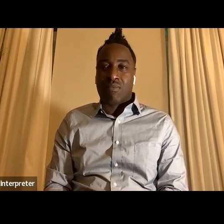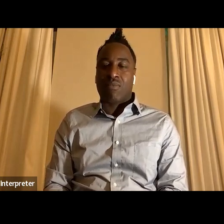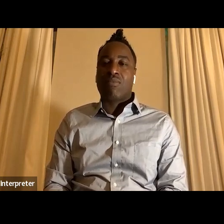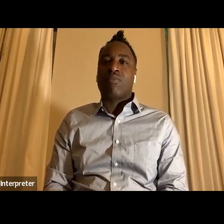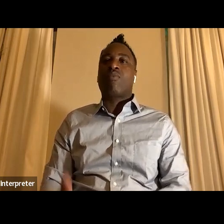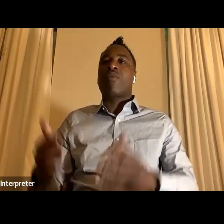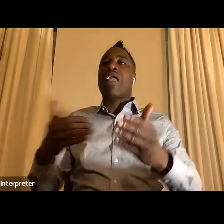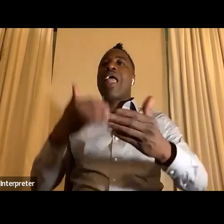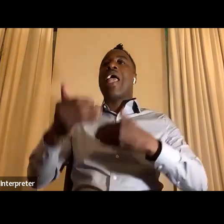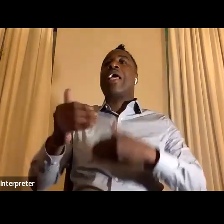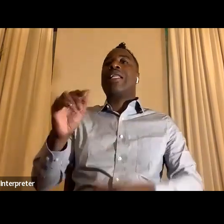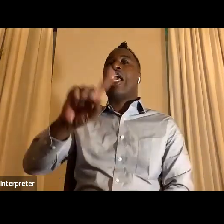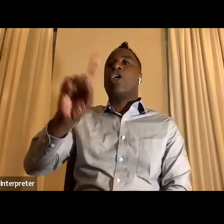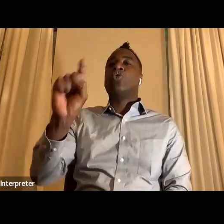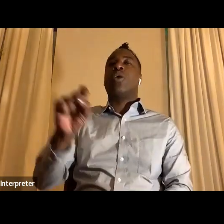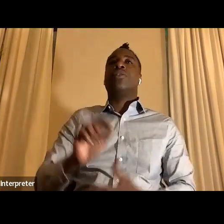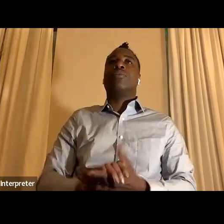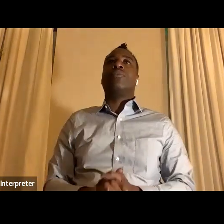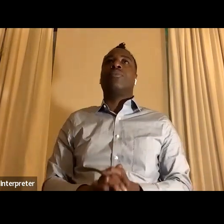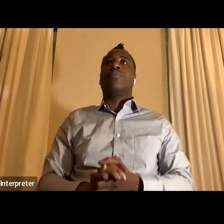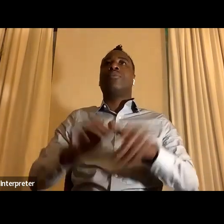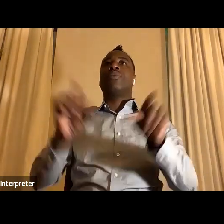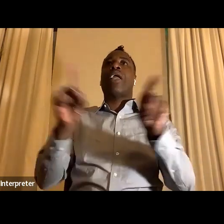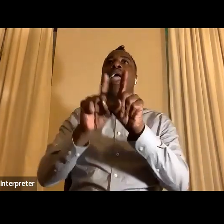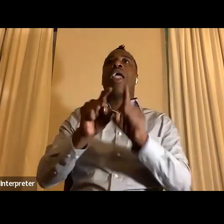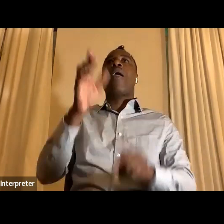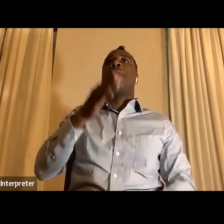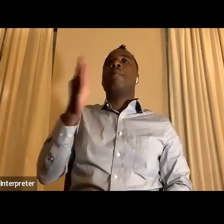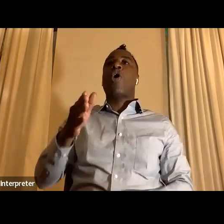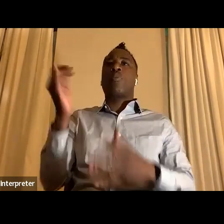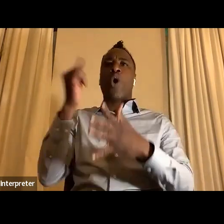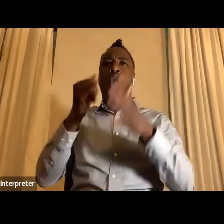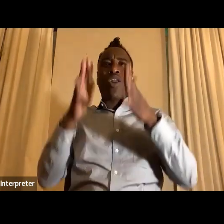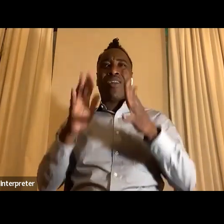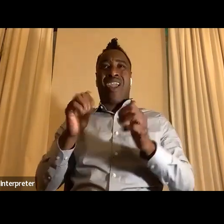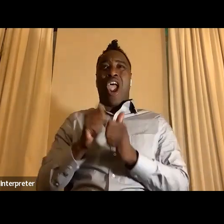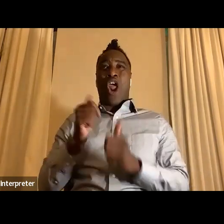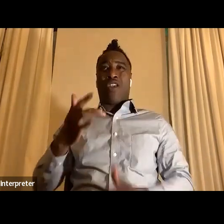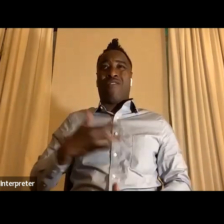you guys is as Baltimore artists, how do you feel like the city supports